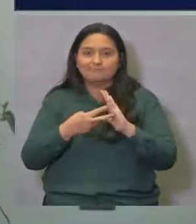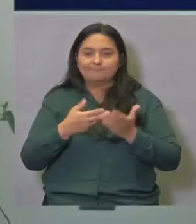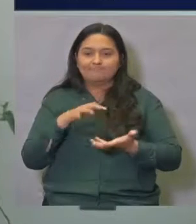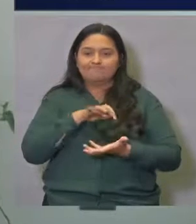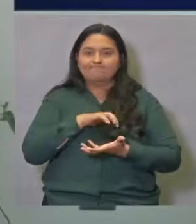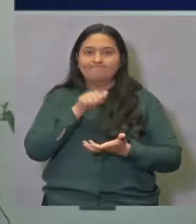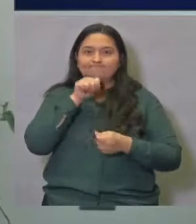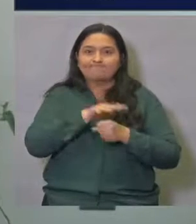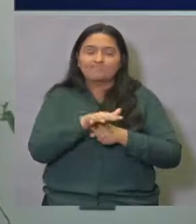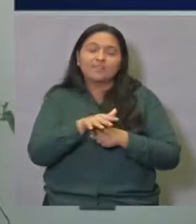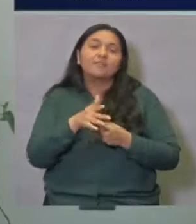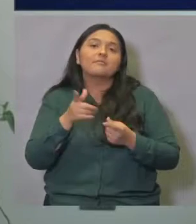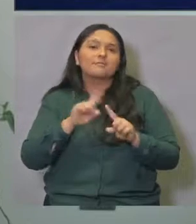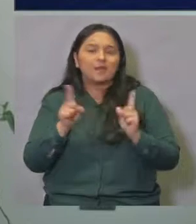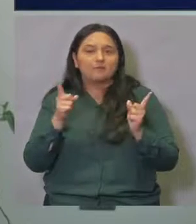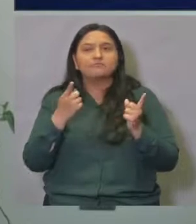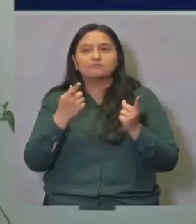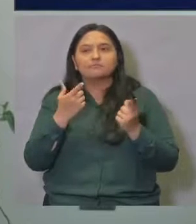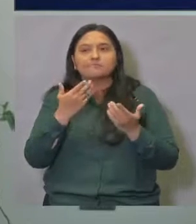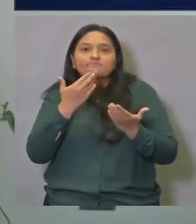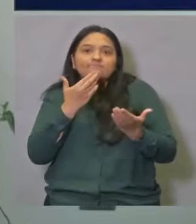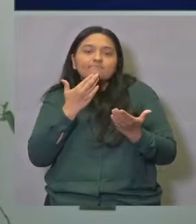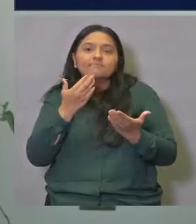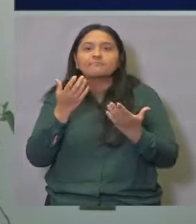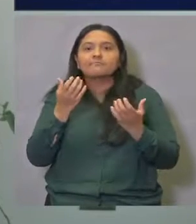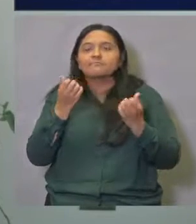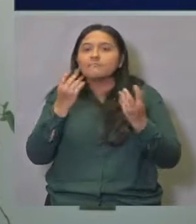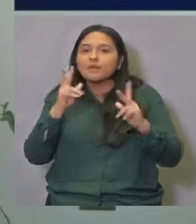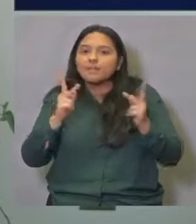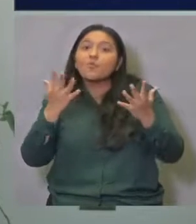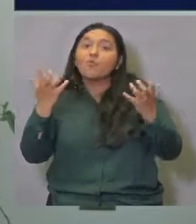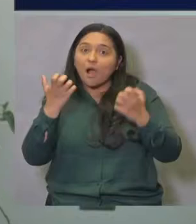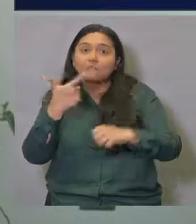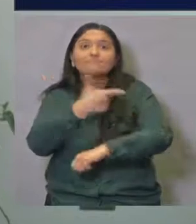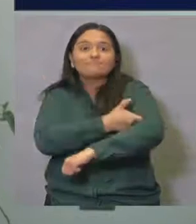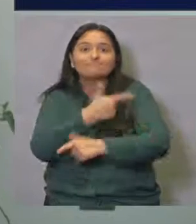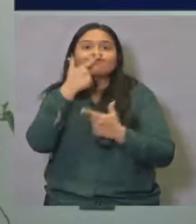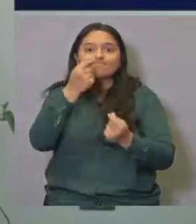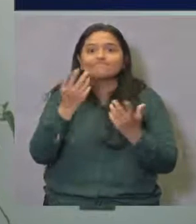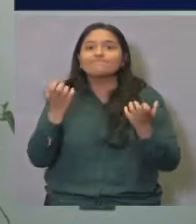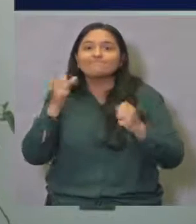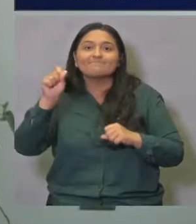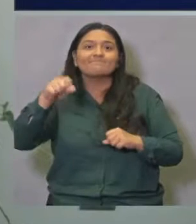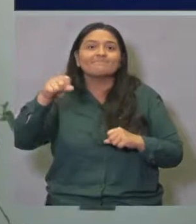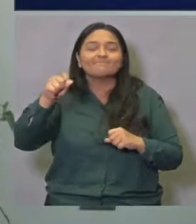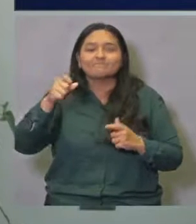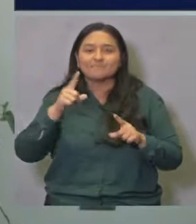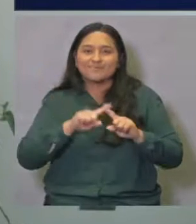DOSES. WE HAVE A WAYS TO GO. WE ARE GRATEFUL THAT WE HAVE SO